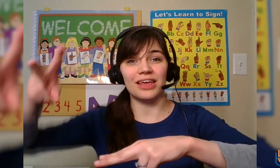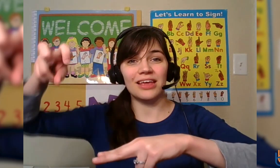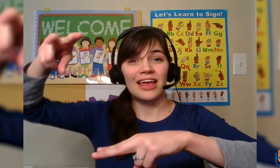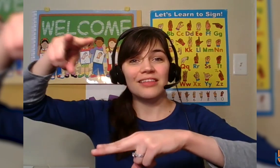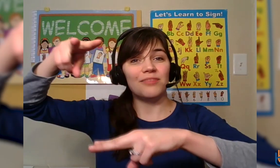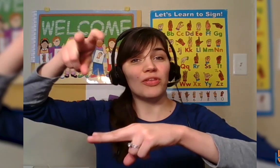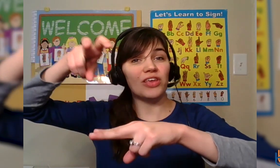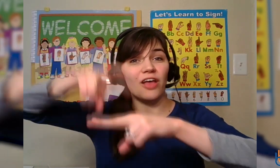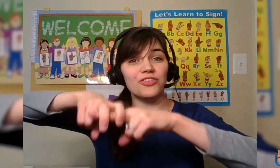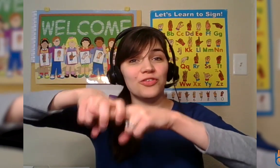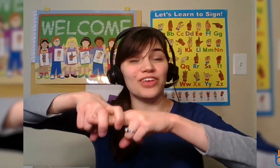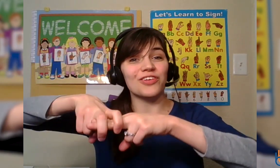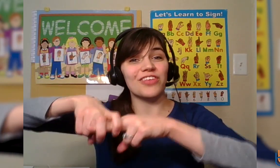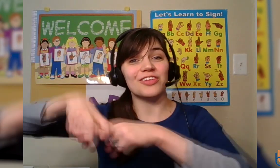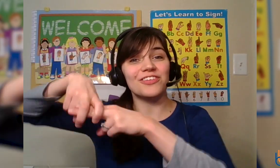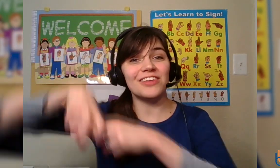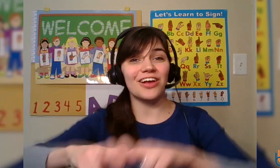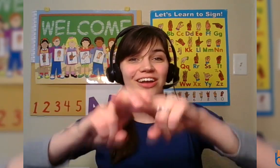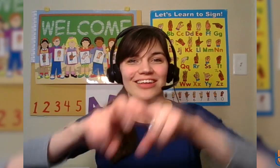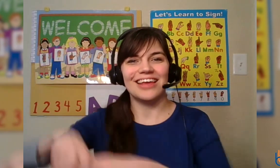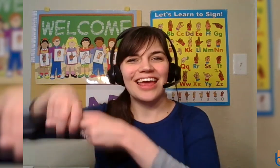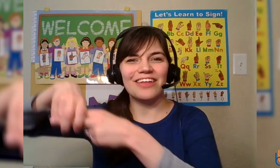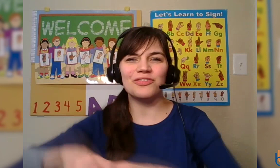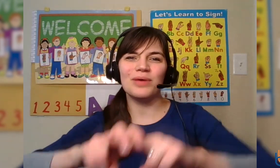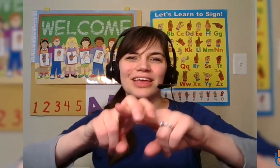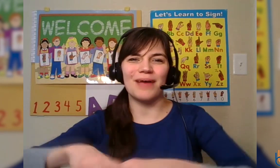put the other two fingers like they're sitting on it, and swing it back and